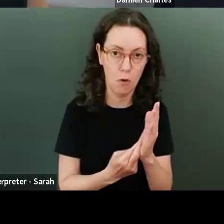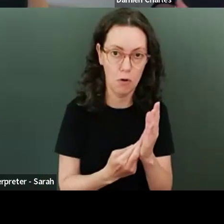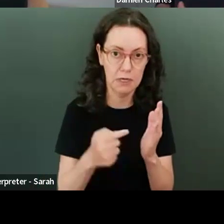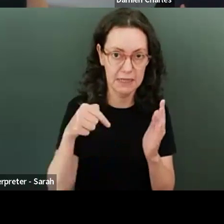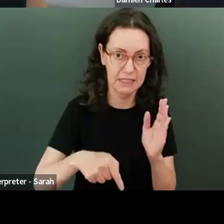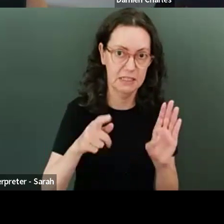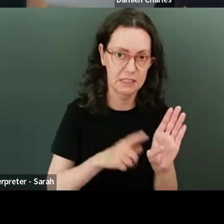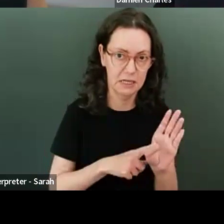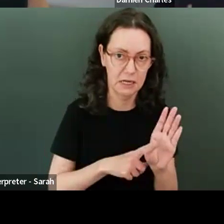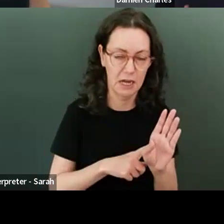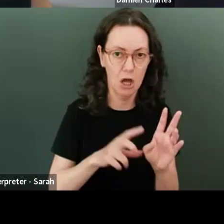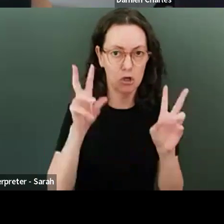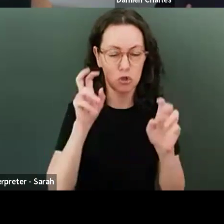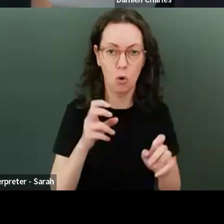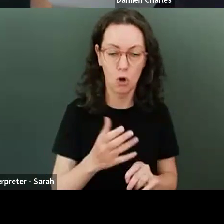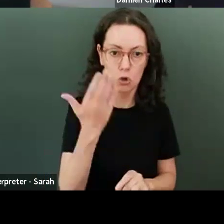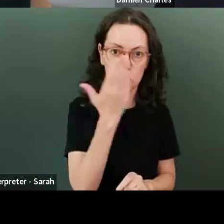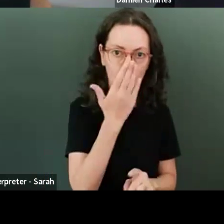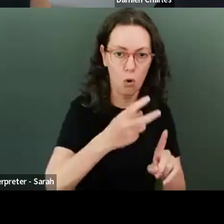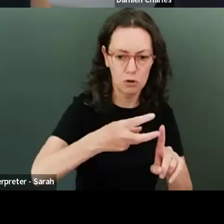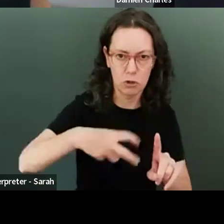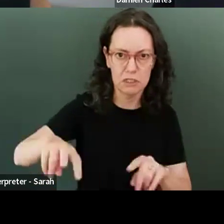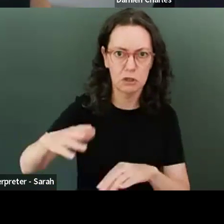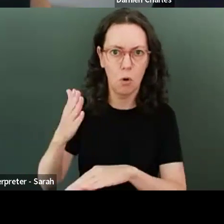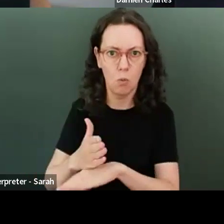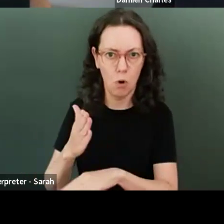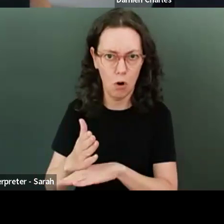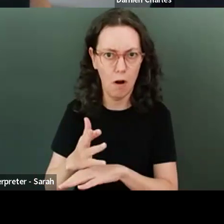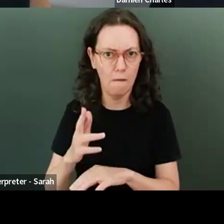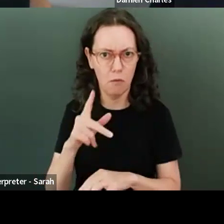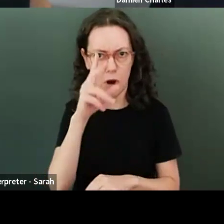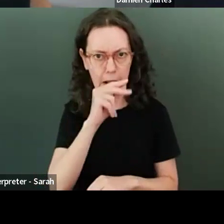work transition for young people with